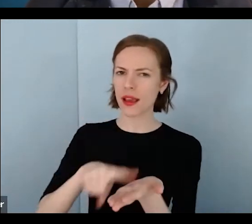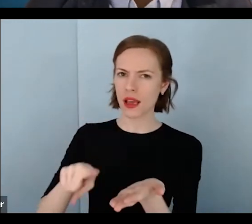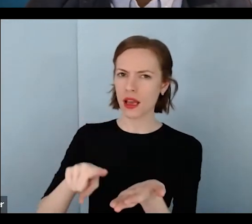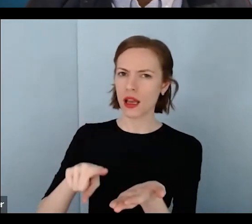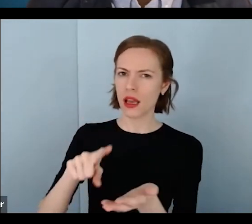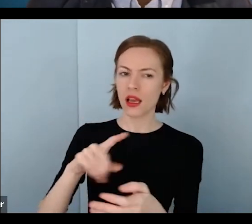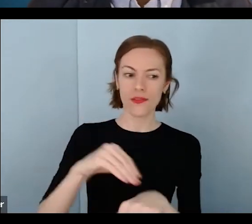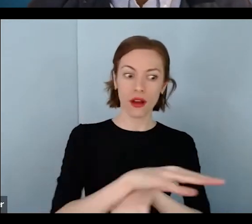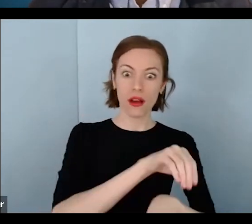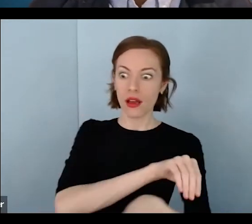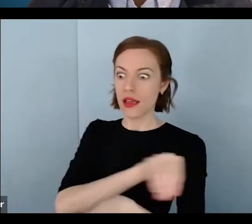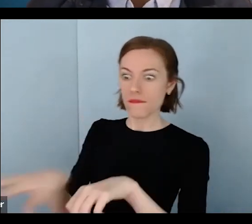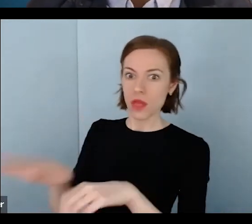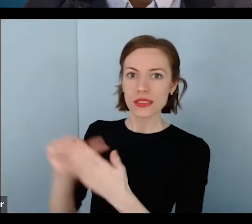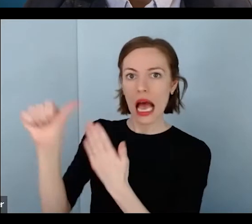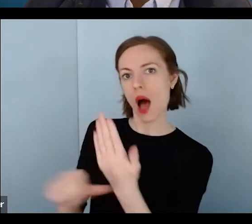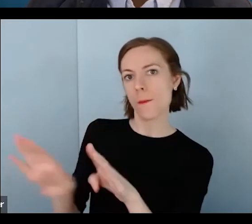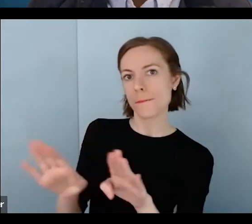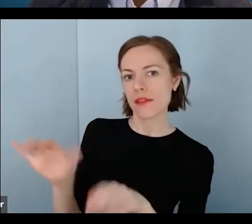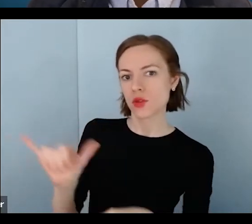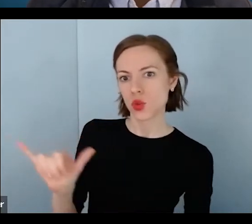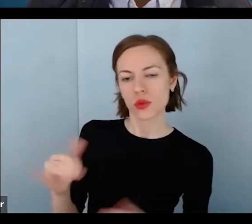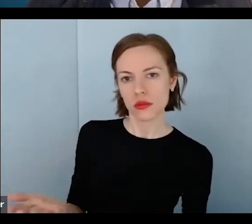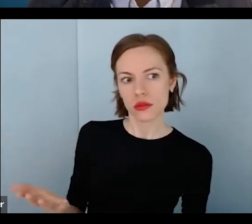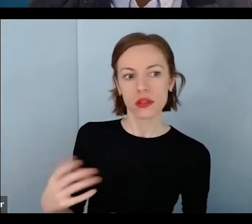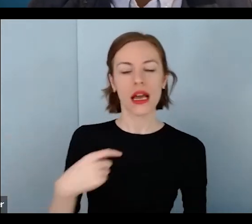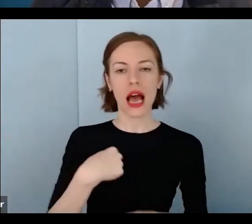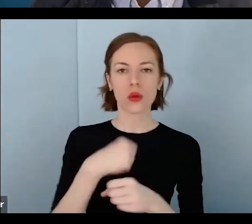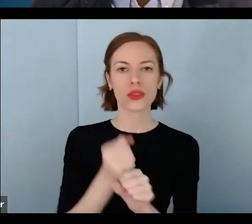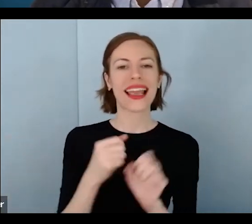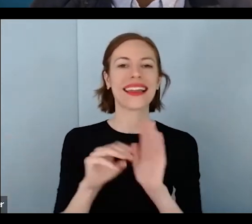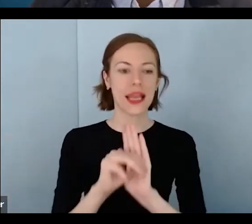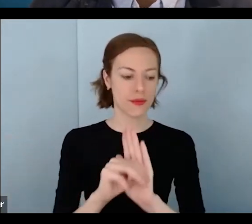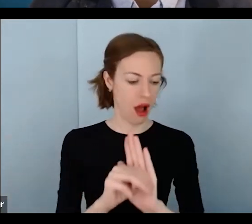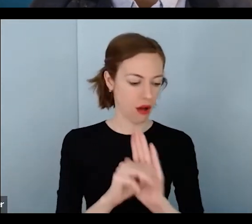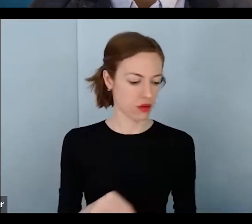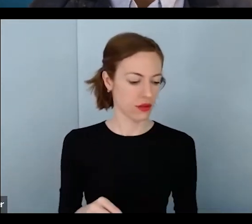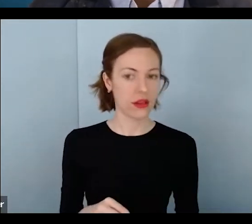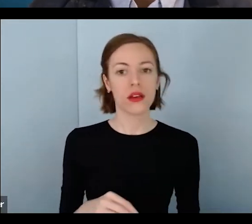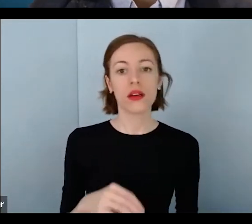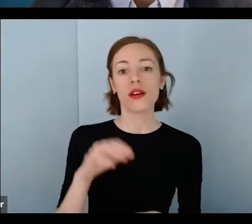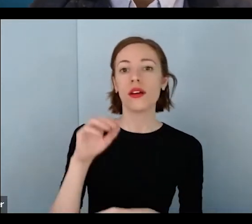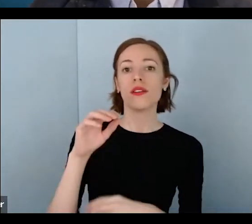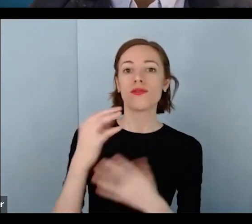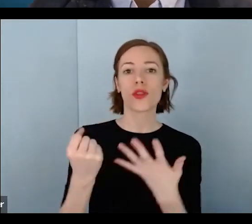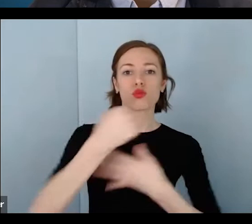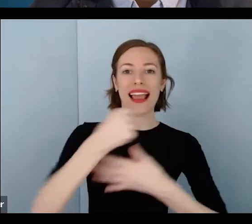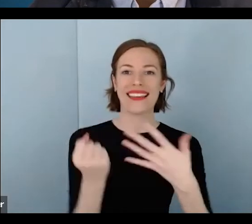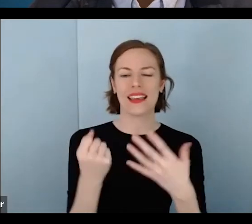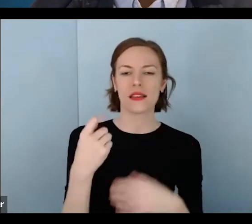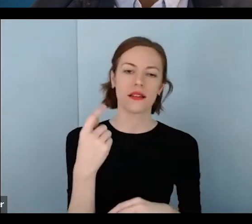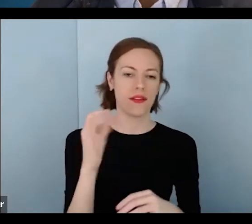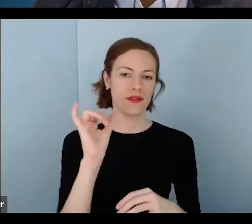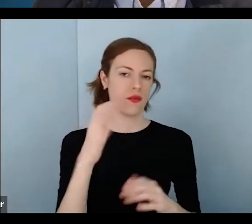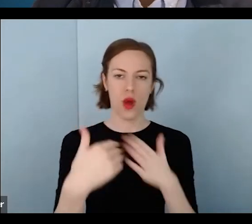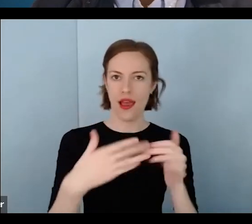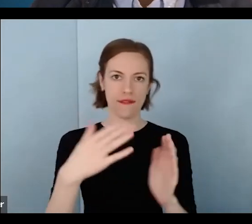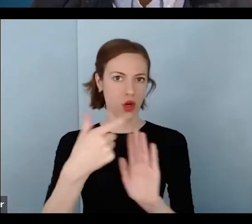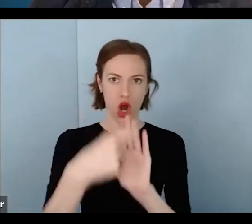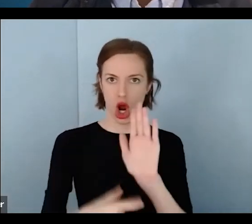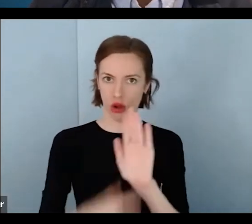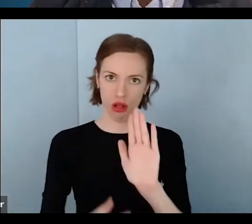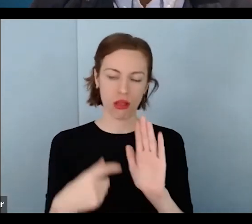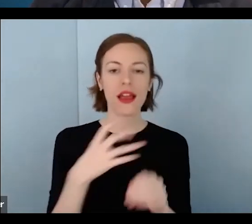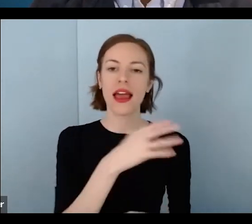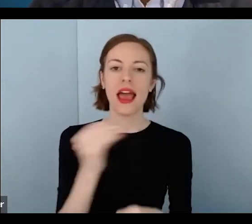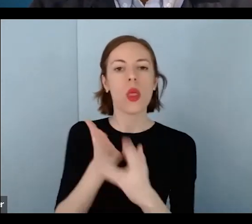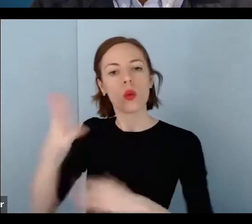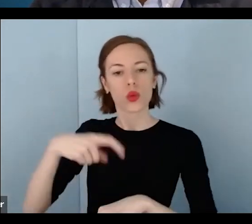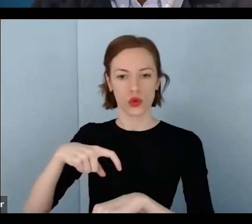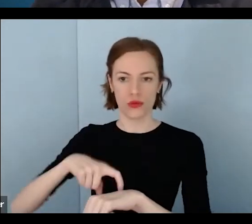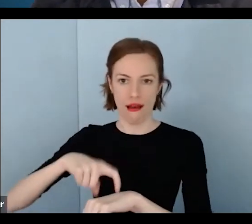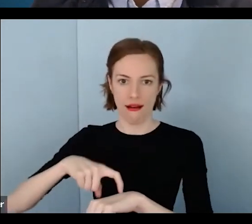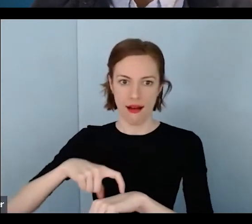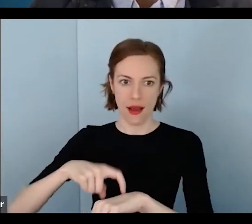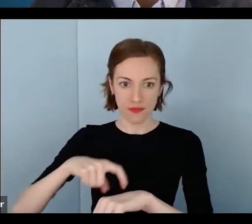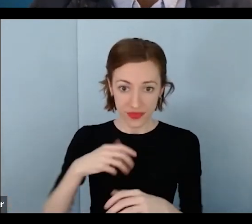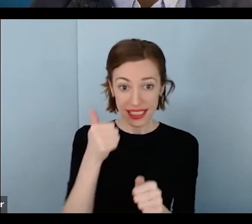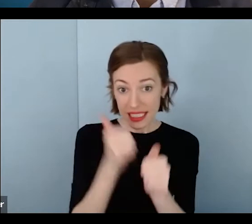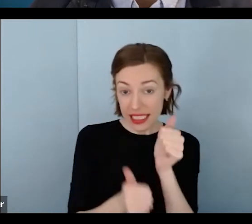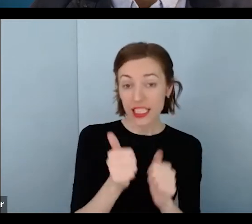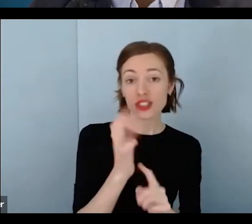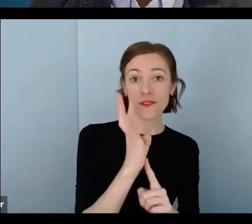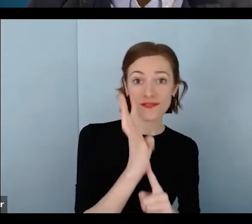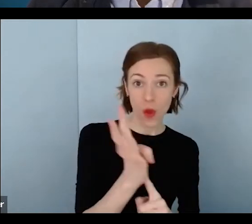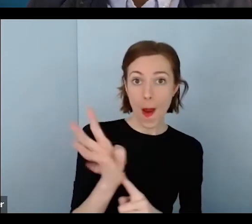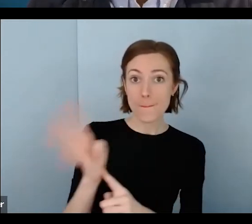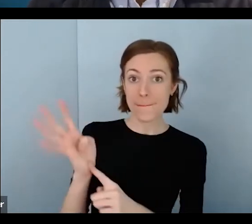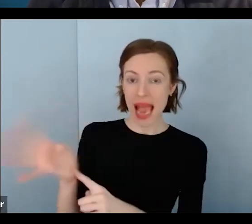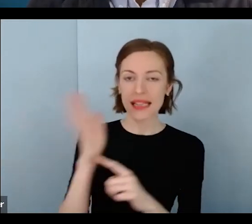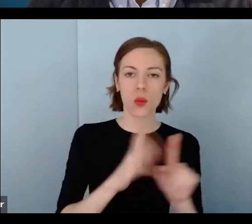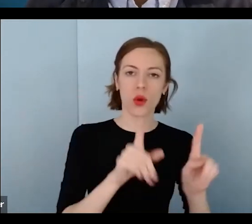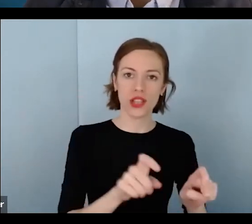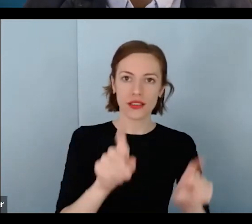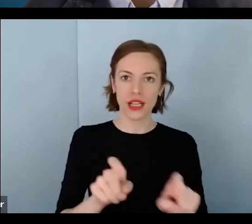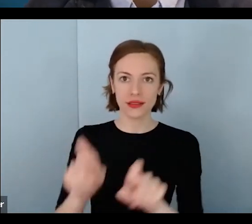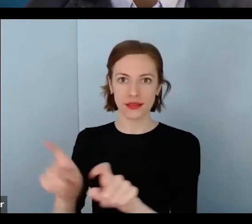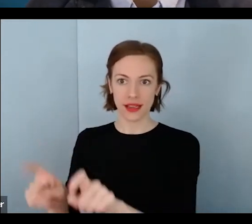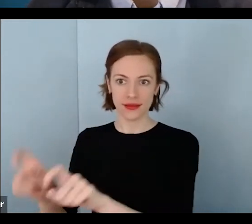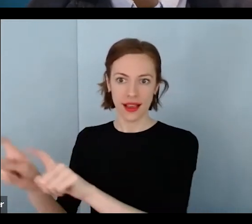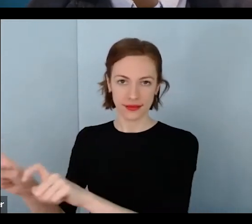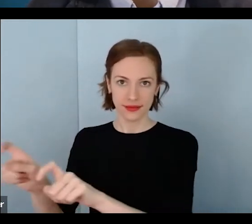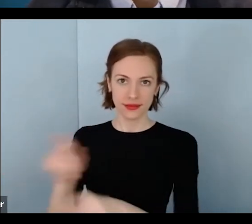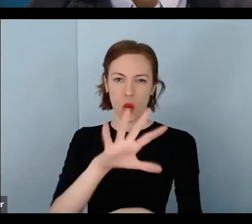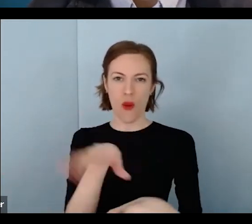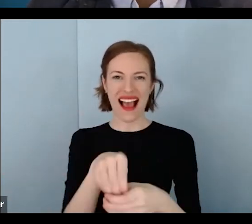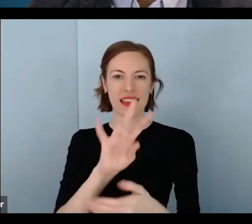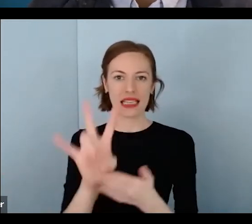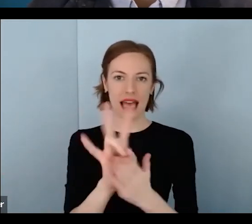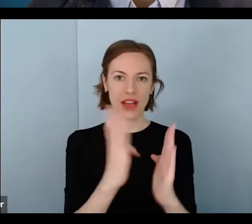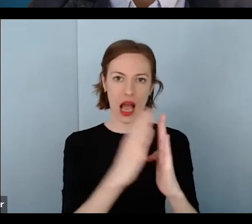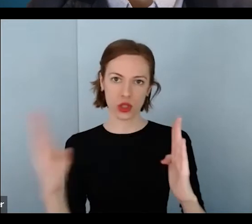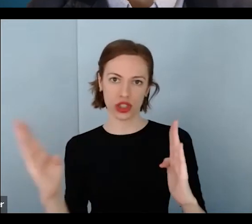To do this, I created a model for the average treatment effect of the intervention on the ranking of an article at a moment in time. Each regression model tested the effect at each four minute interval, going through the first seven hours, and the model